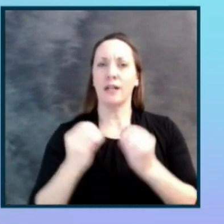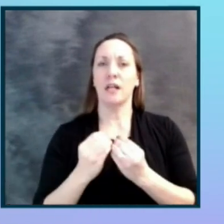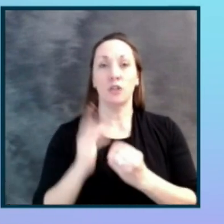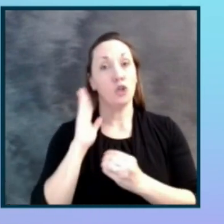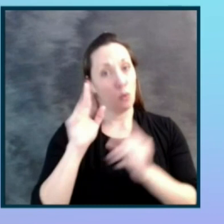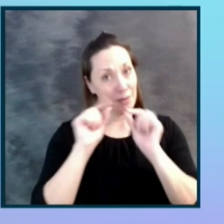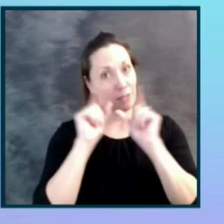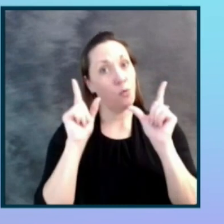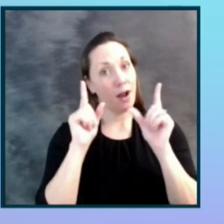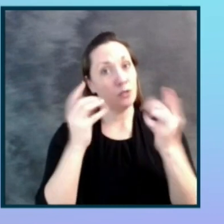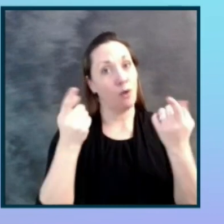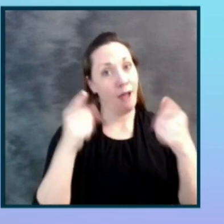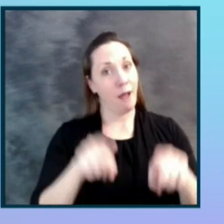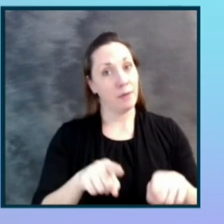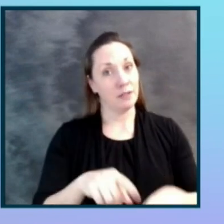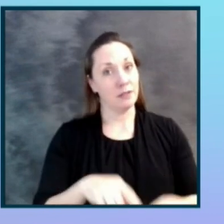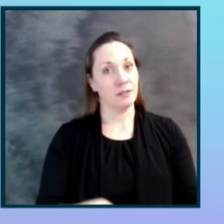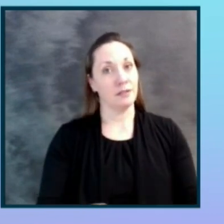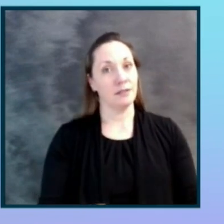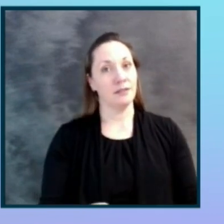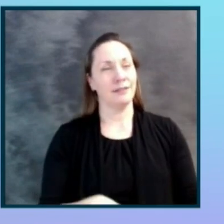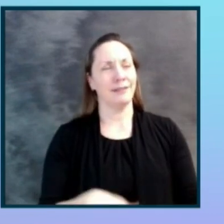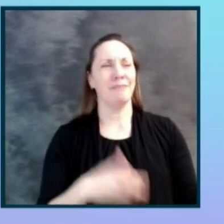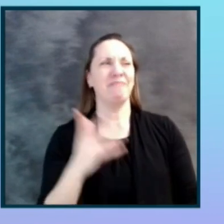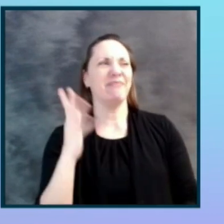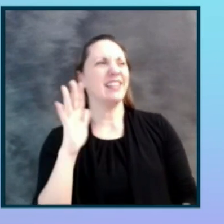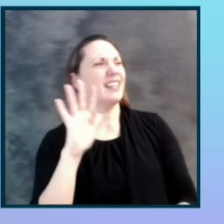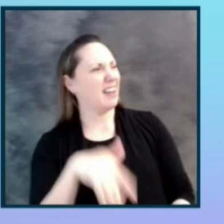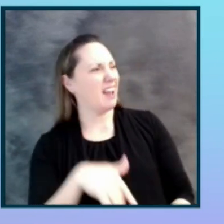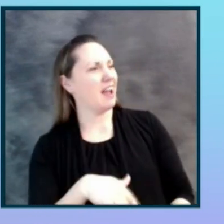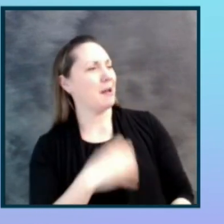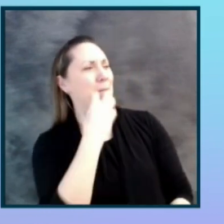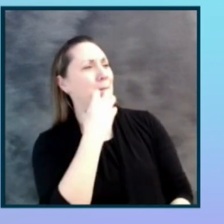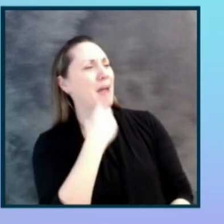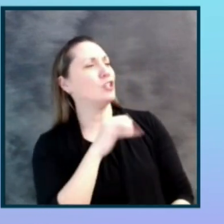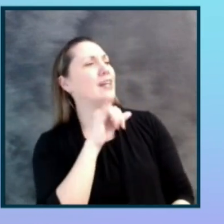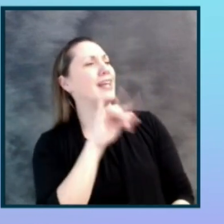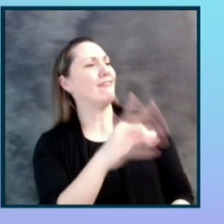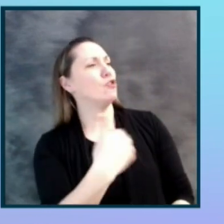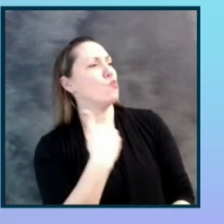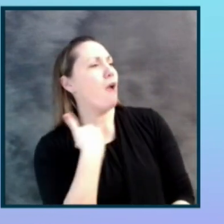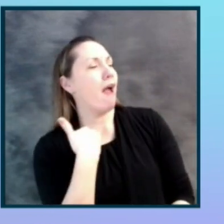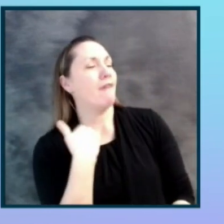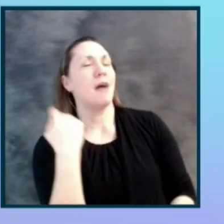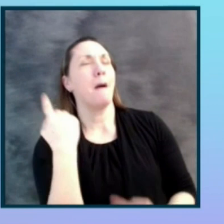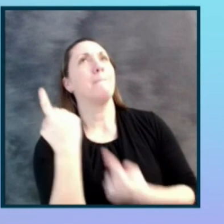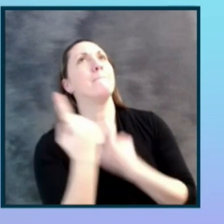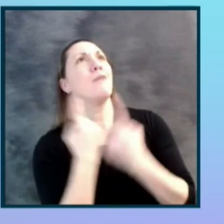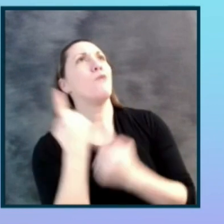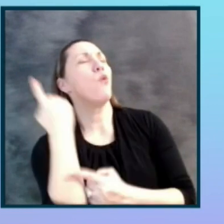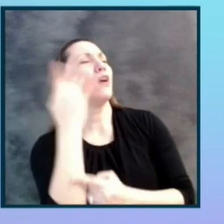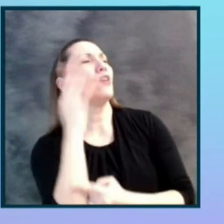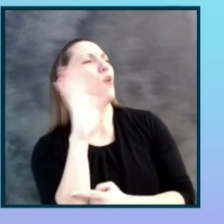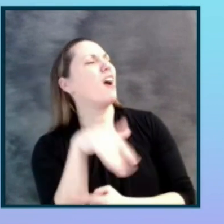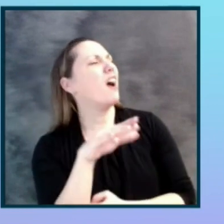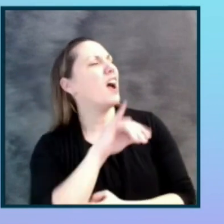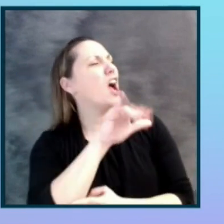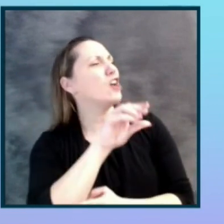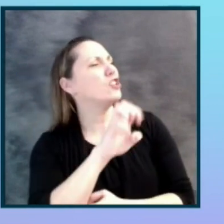Yeah. Passion can get caught very easily. That if you have passion people won't wonder why, "Hey Joe, why are you so passionate about this?"